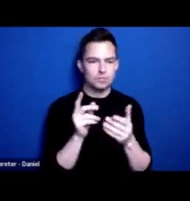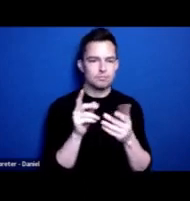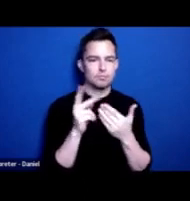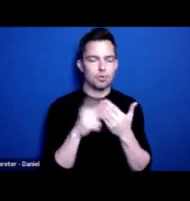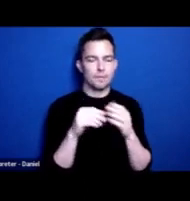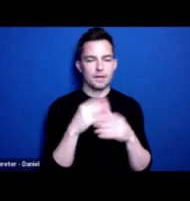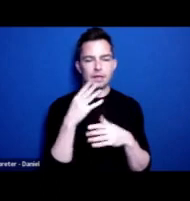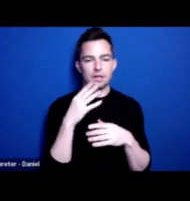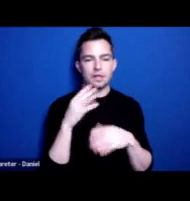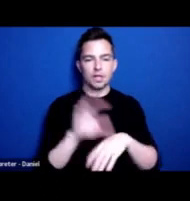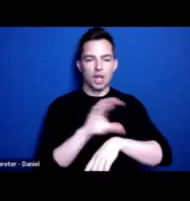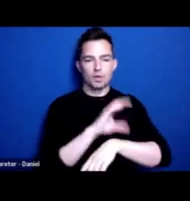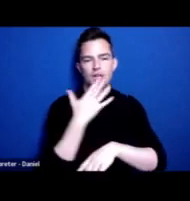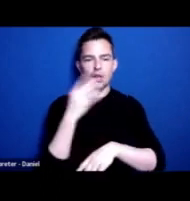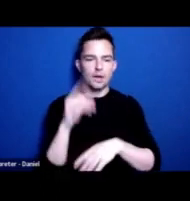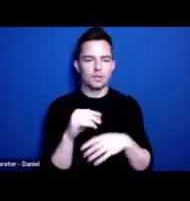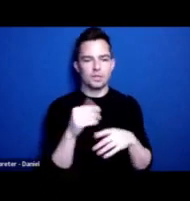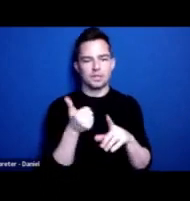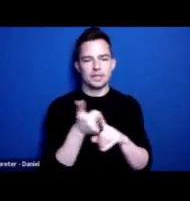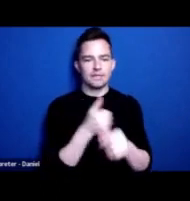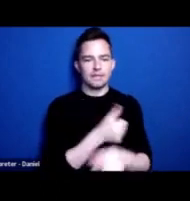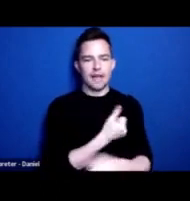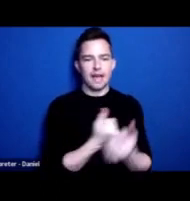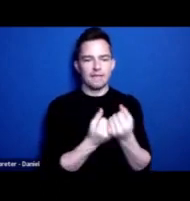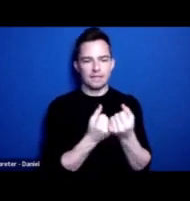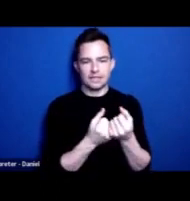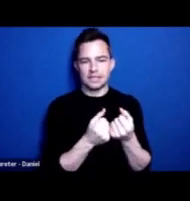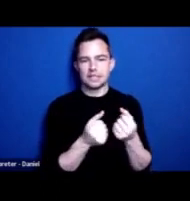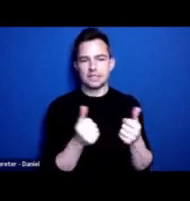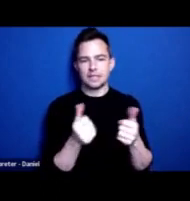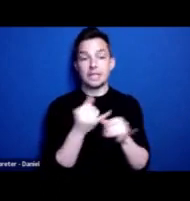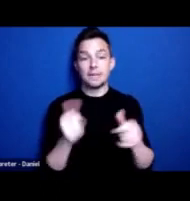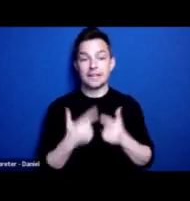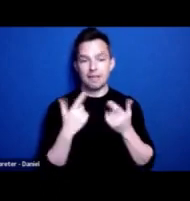incorporating them to support groups to support each other. It